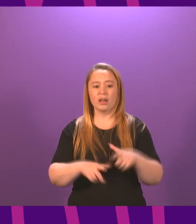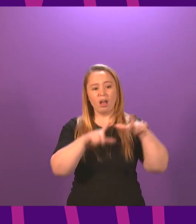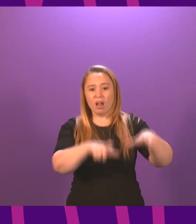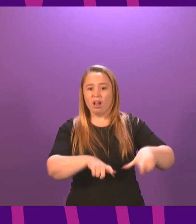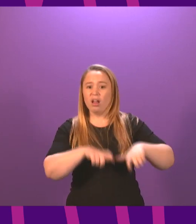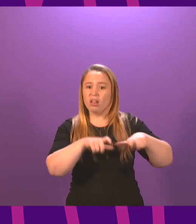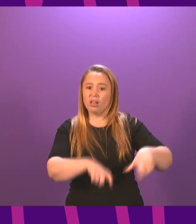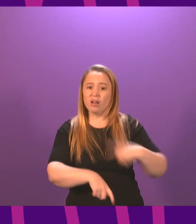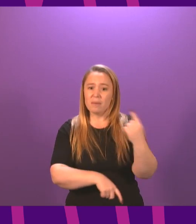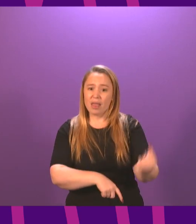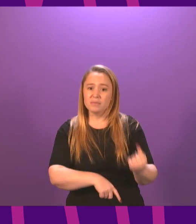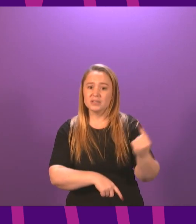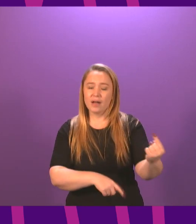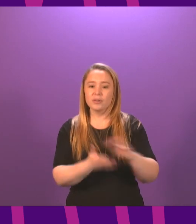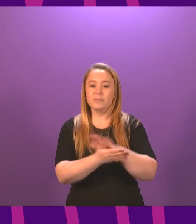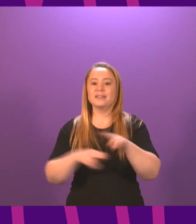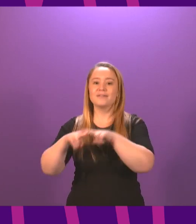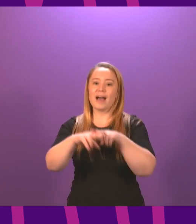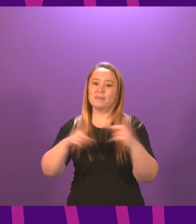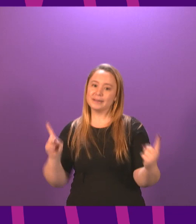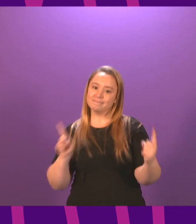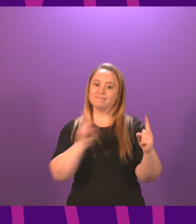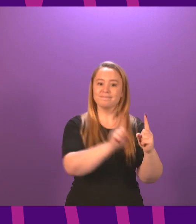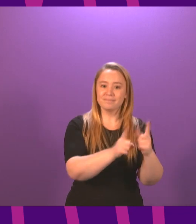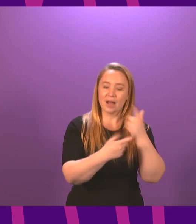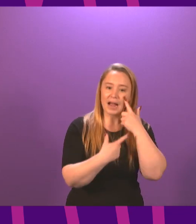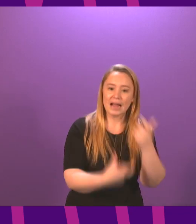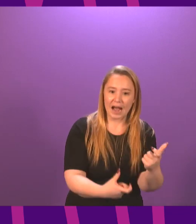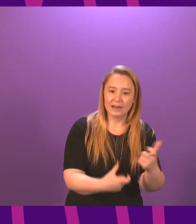We have considered the impact of the changes on those working through the festive break